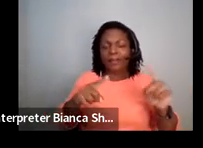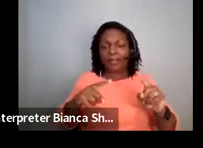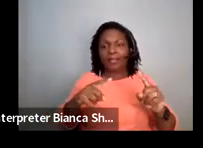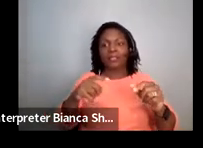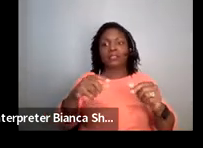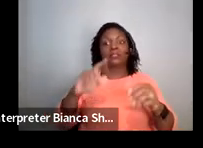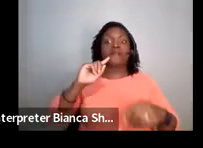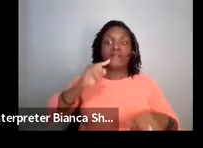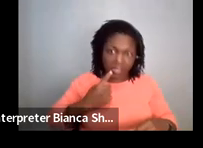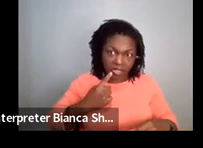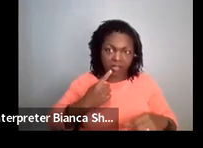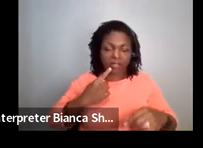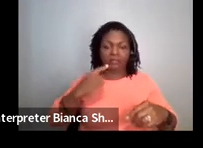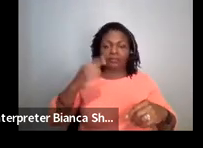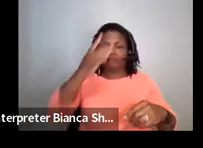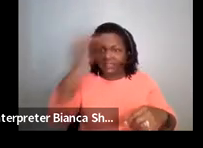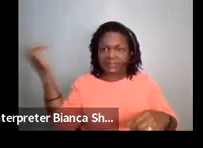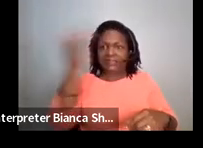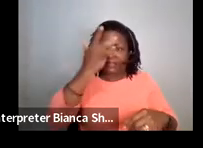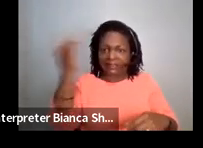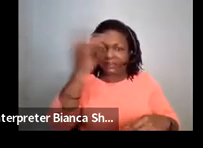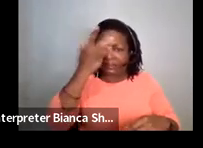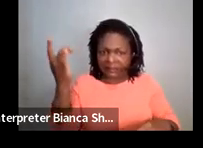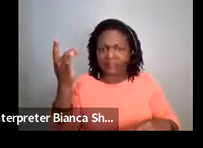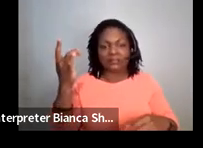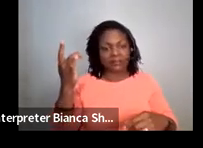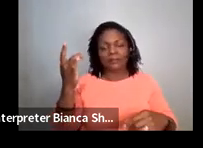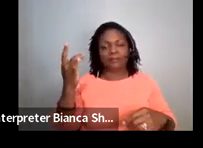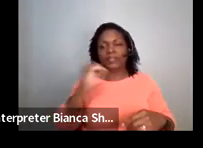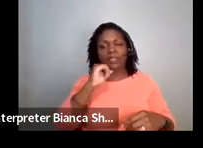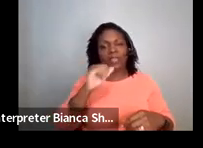Those are different levels. Okay, that is what we call not normal.